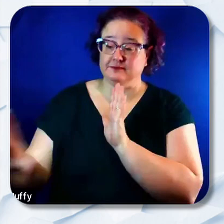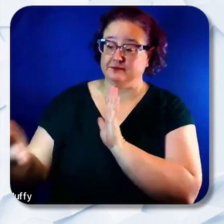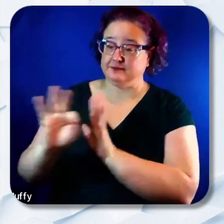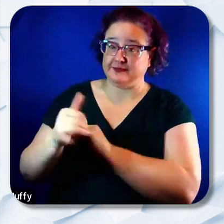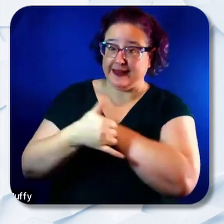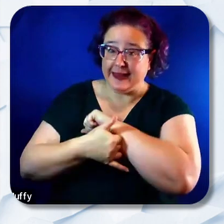LEA name.